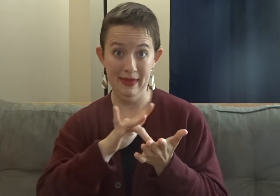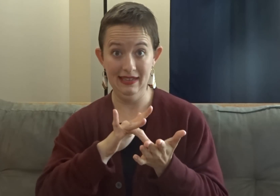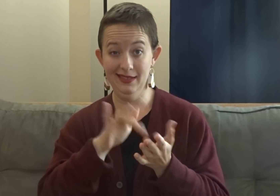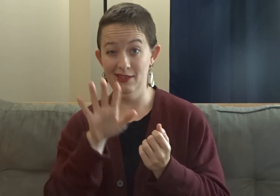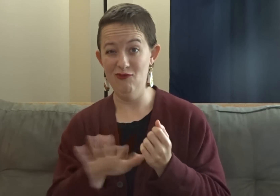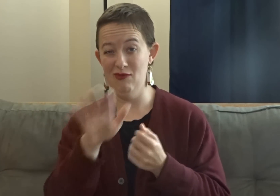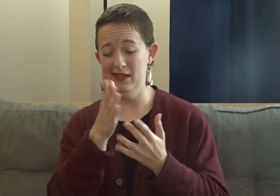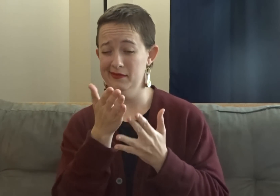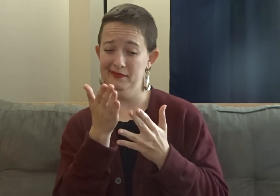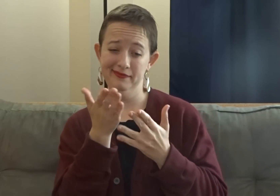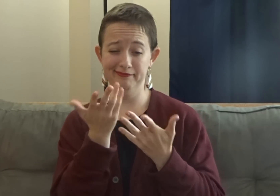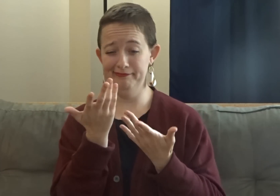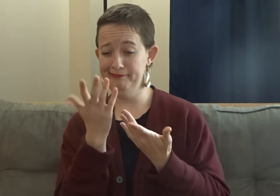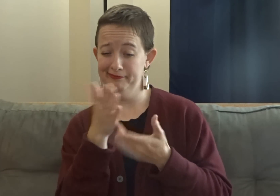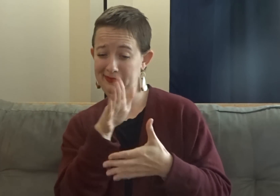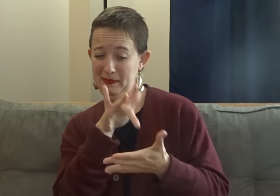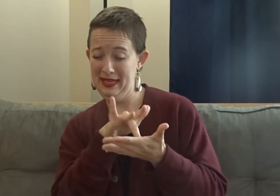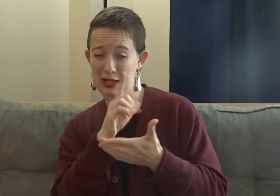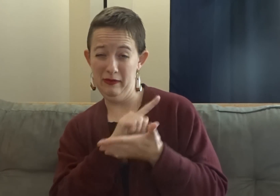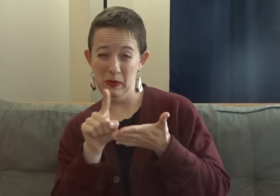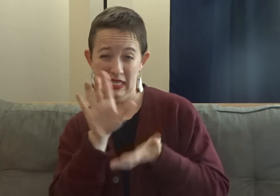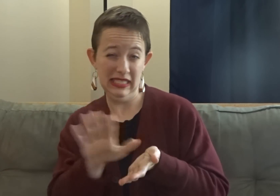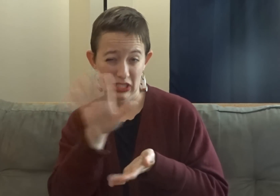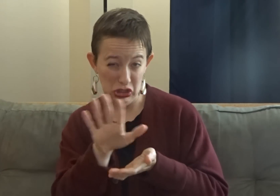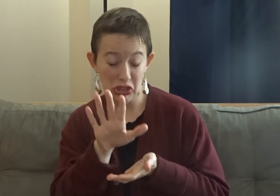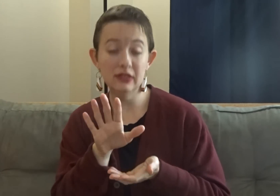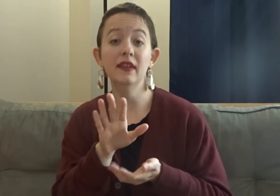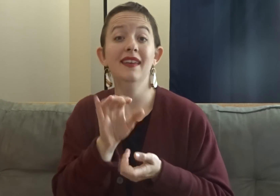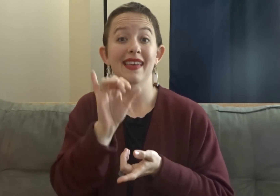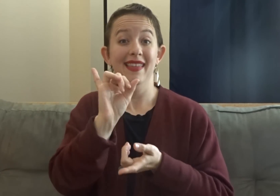So she might start that medication somewhere around... midweek-ish.